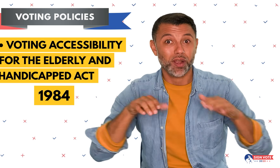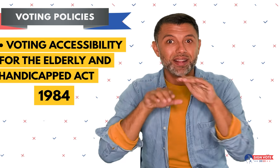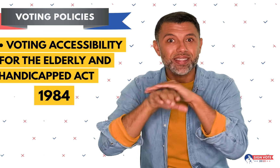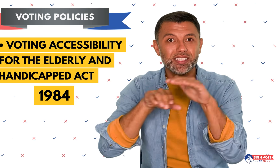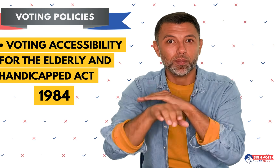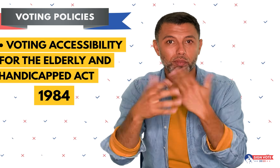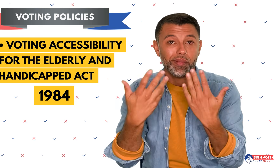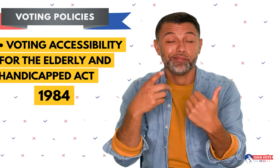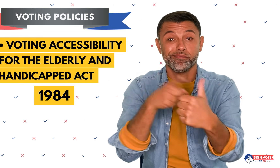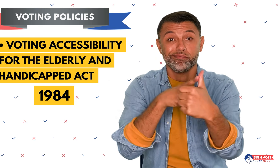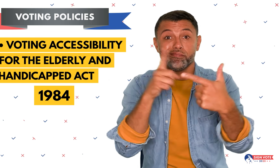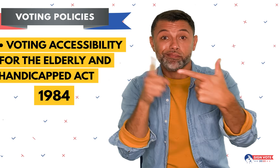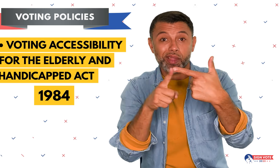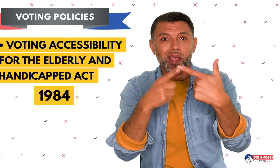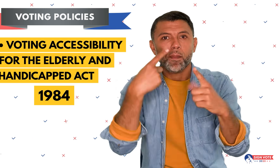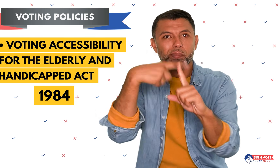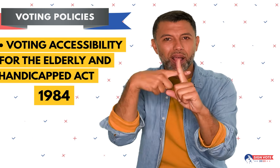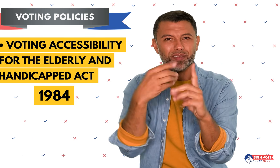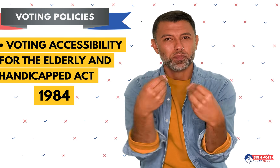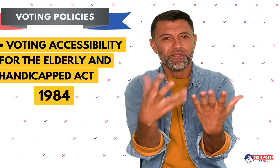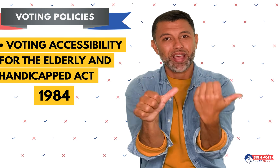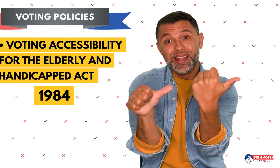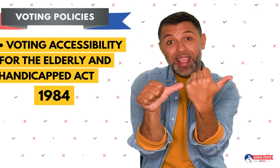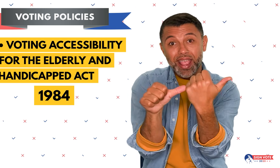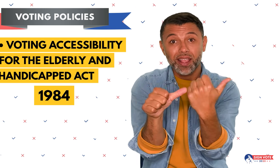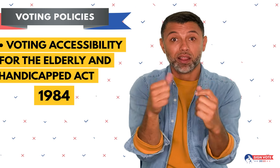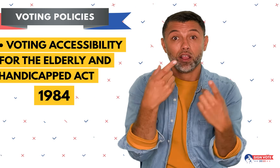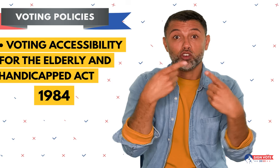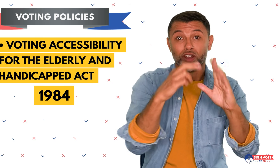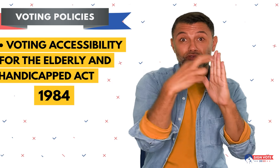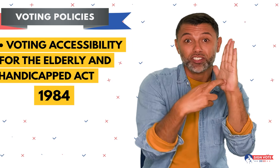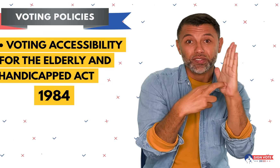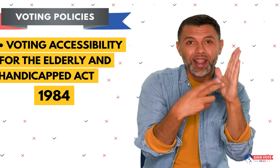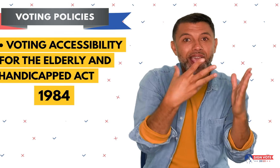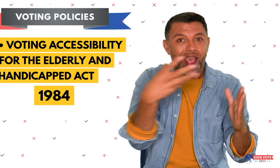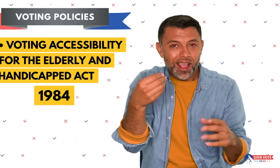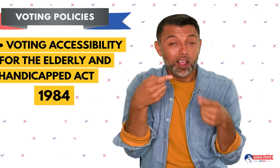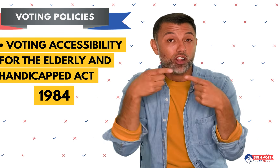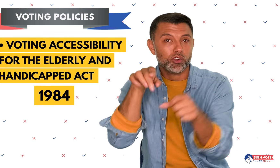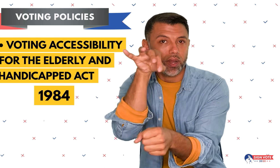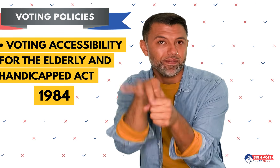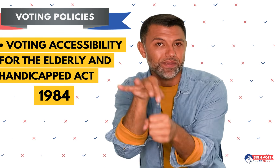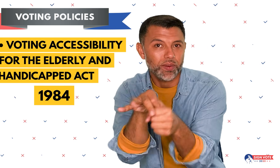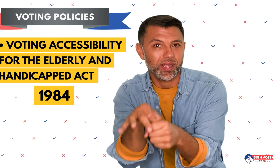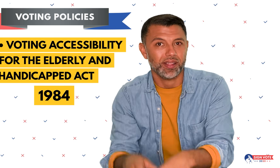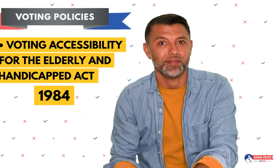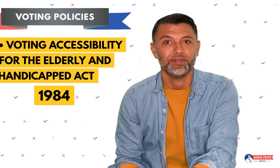wheelchair access and providing aides to help with voter registration and voting.